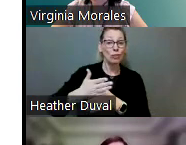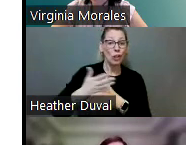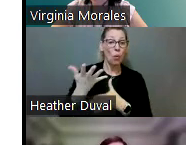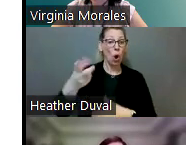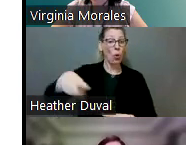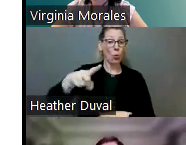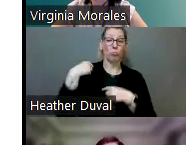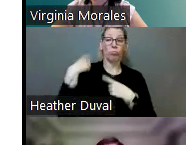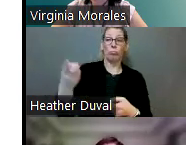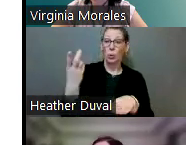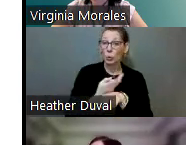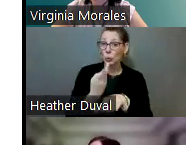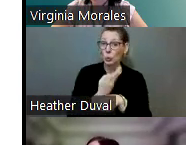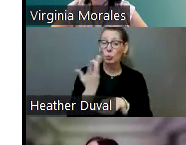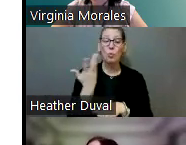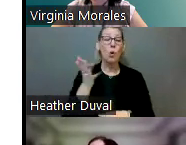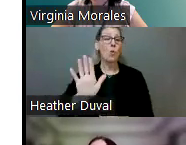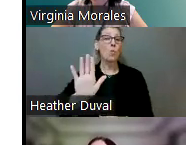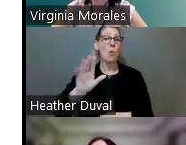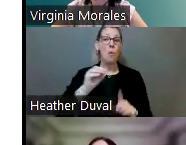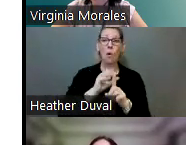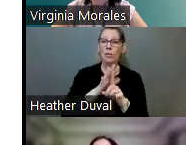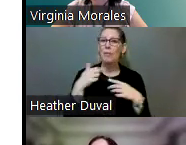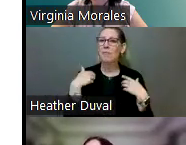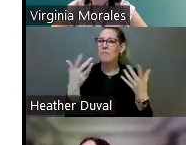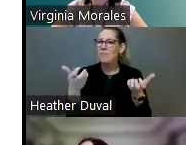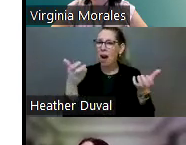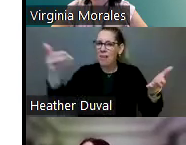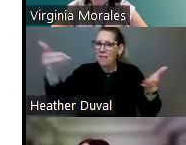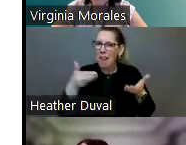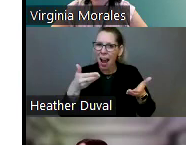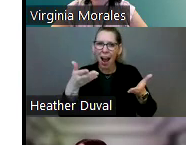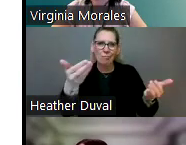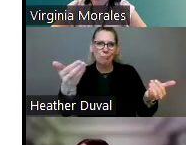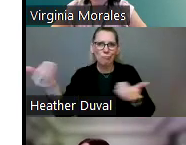that are helping with your orientations, I just want to invite you to share them so